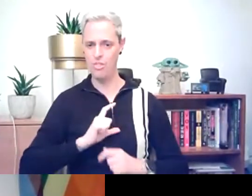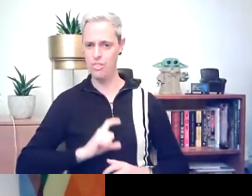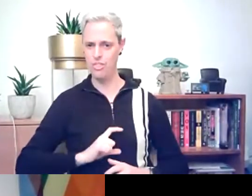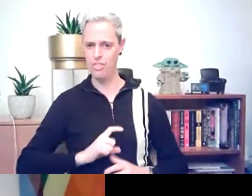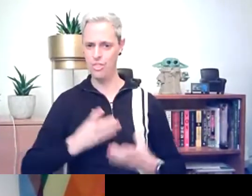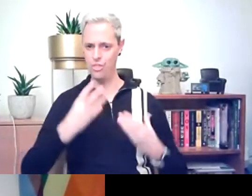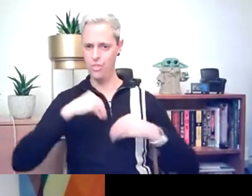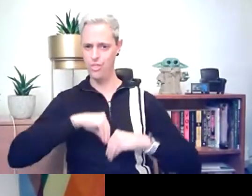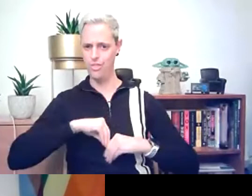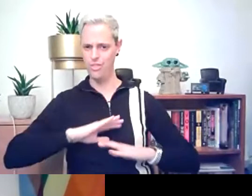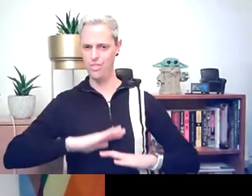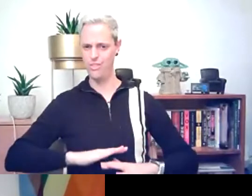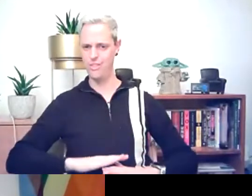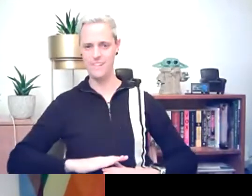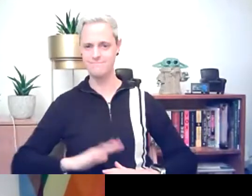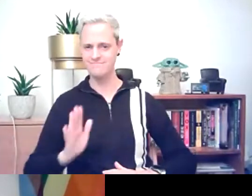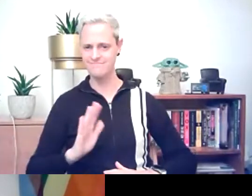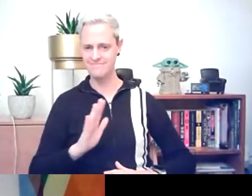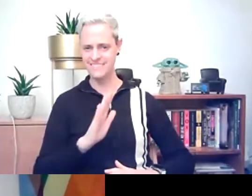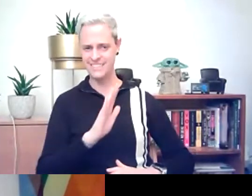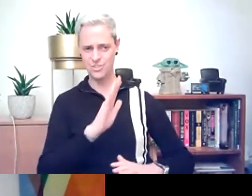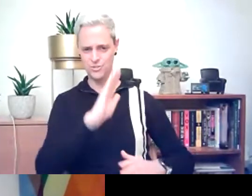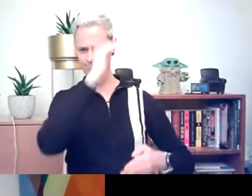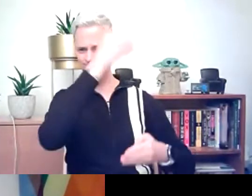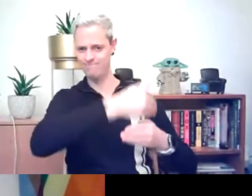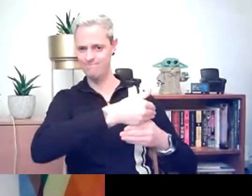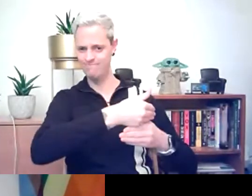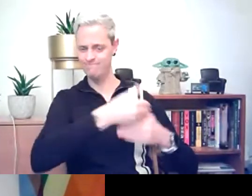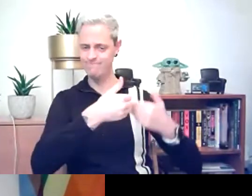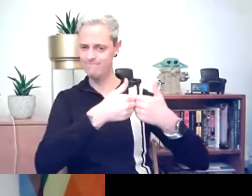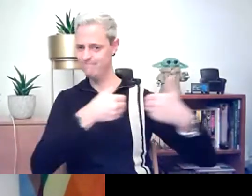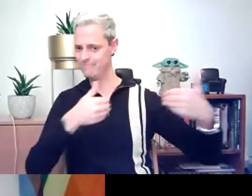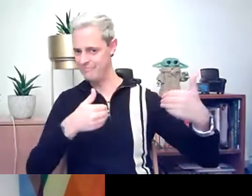18:30:29 So, we get pulled into all of these kinds of fights these arguments, stepping